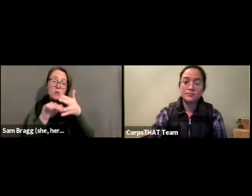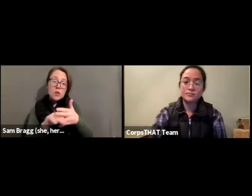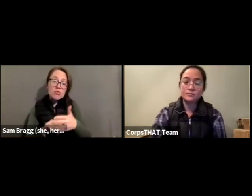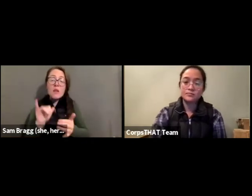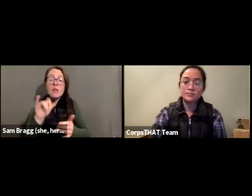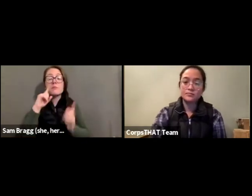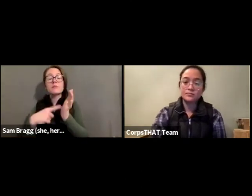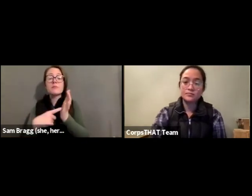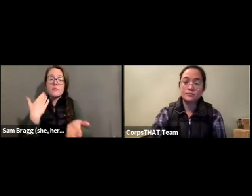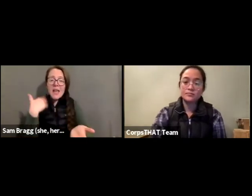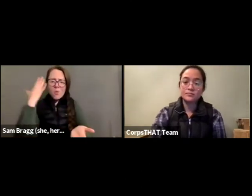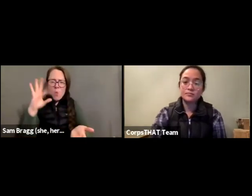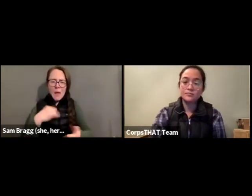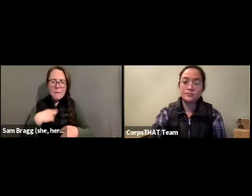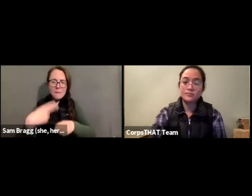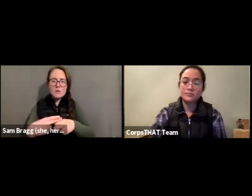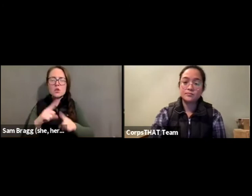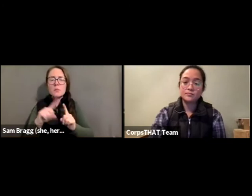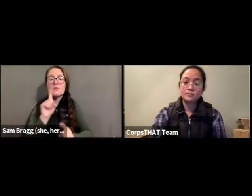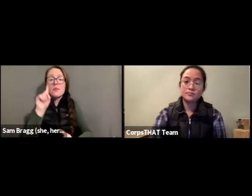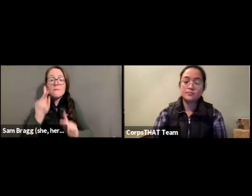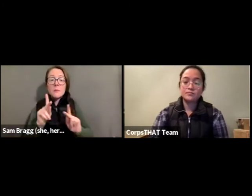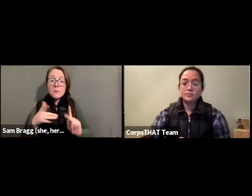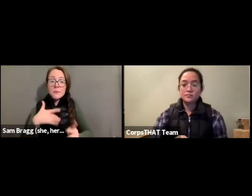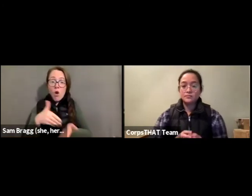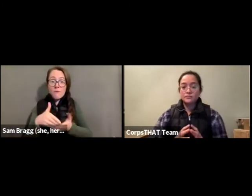chatting that could go on there were also more breaks so i don't know if i mentioned this but